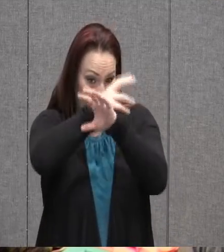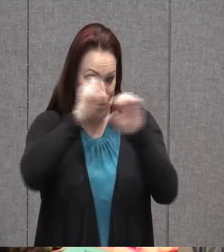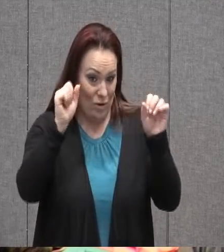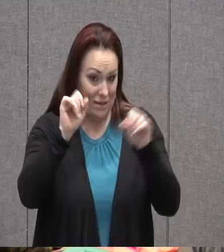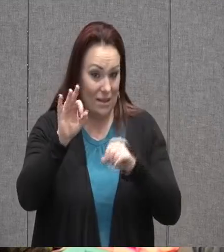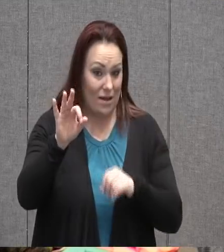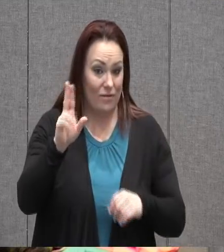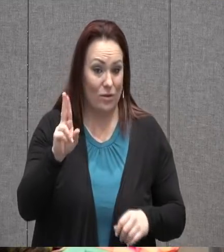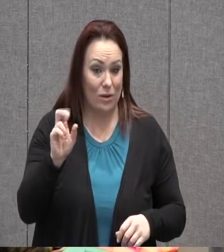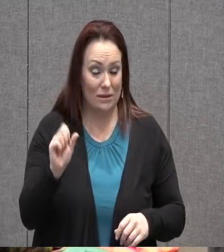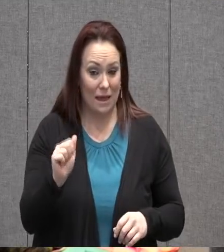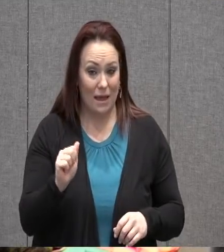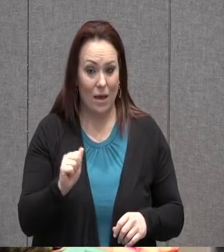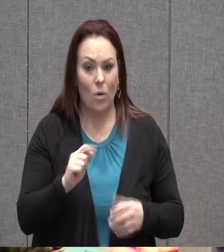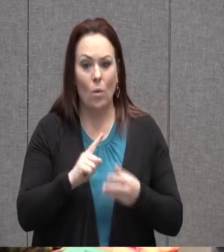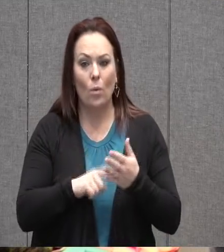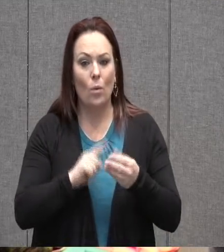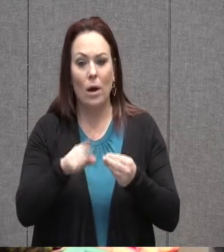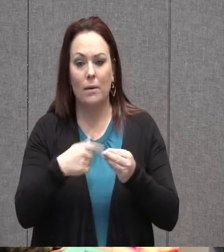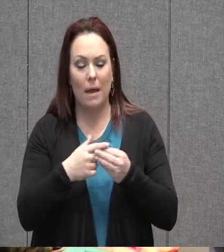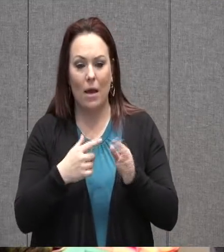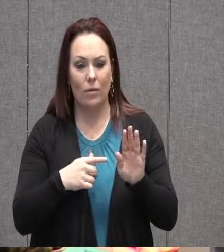What about the tail?